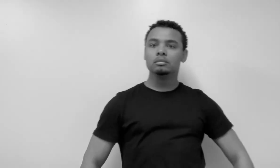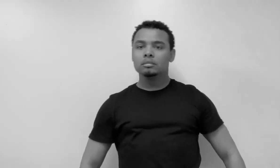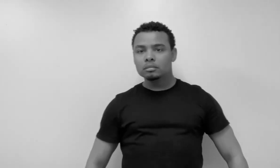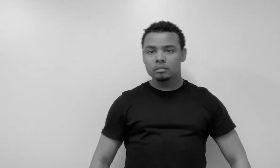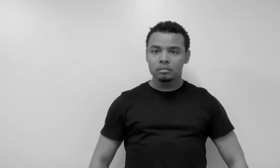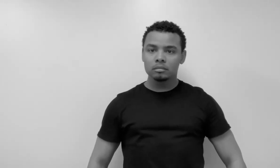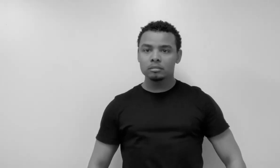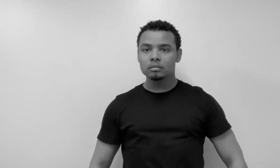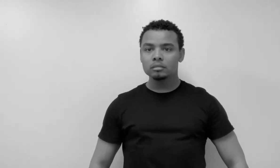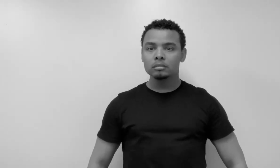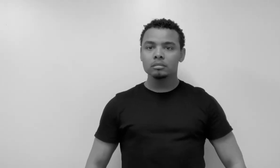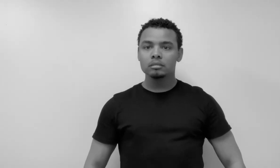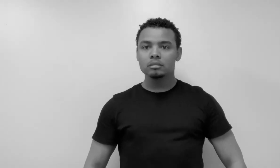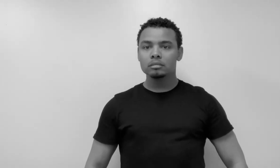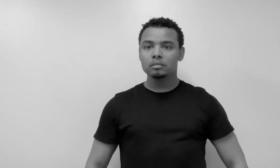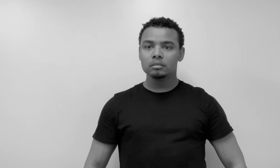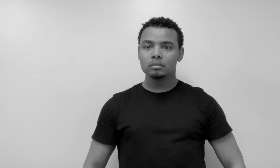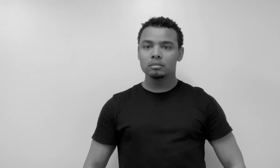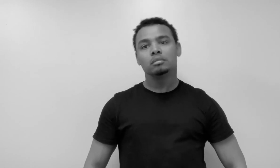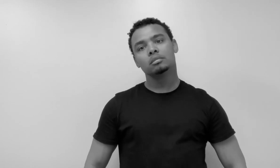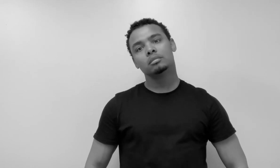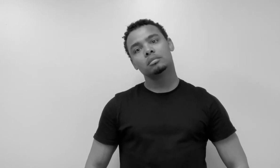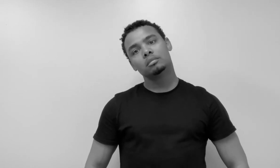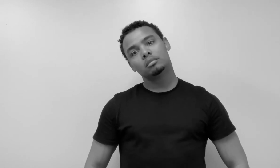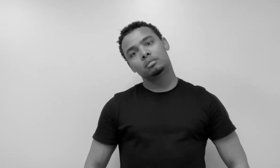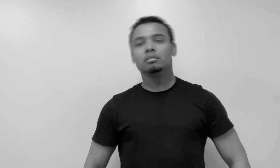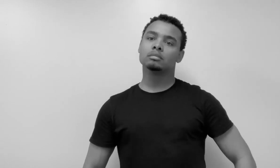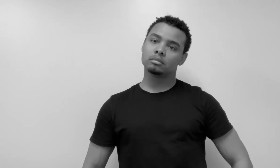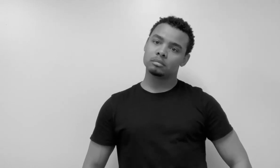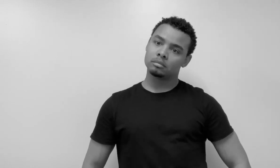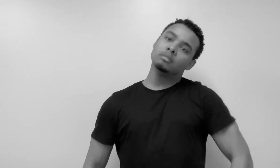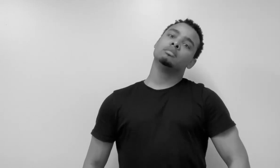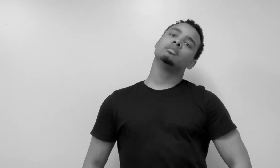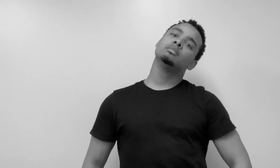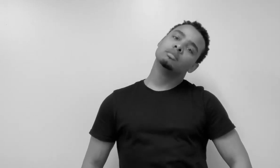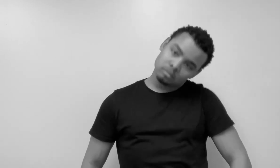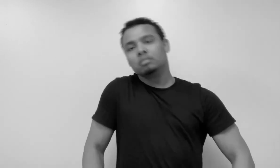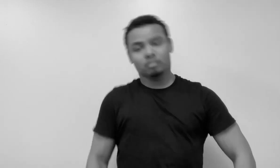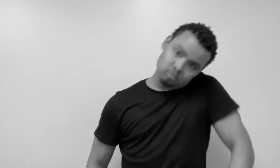TARGET 1 ACTIVATED RANGE OF MOTION DIAGNOSTIC